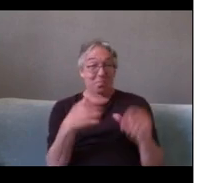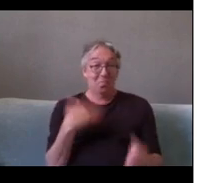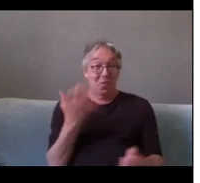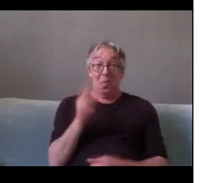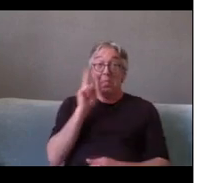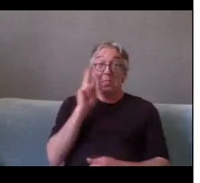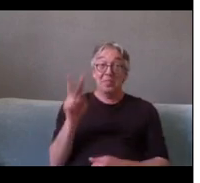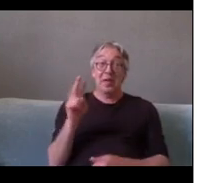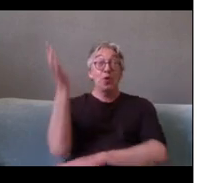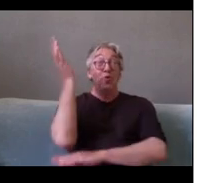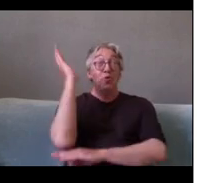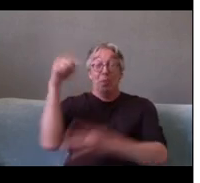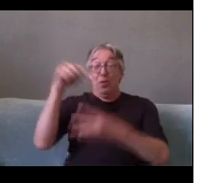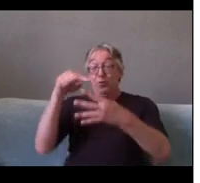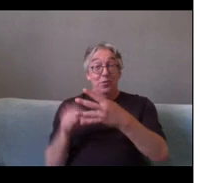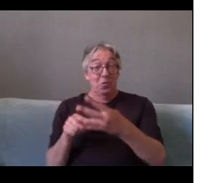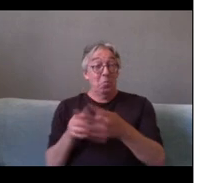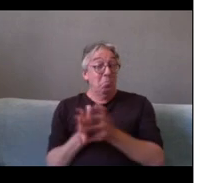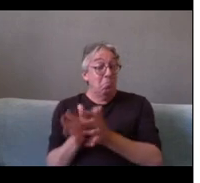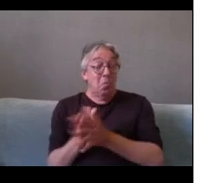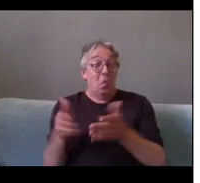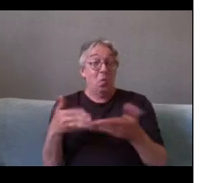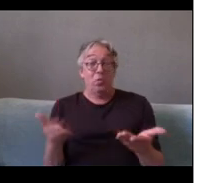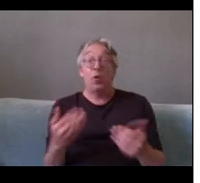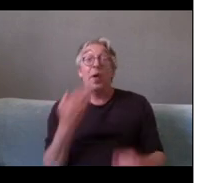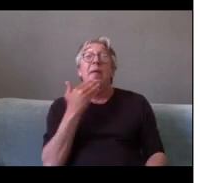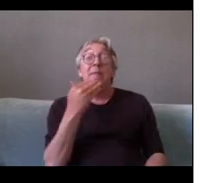And thanks for listening to the short words of introduction.